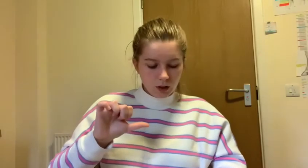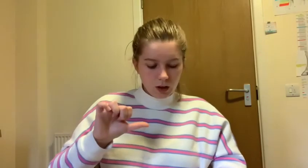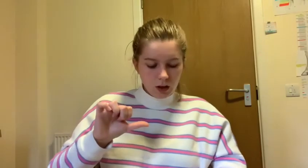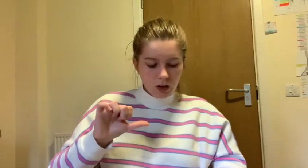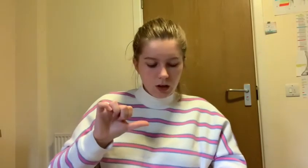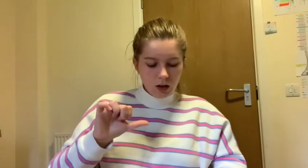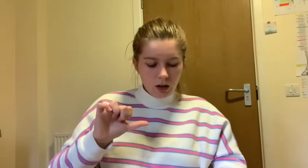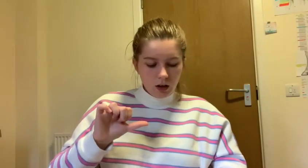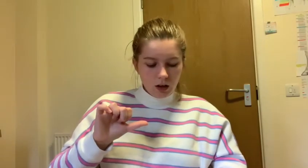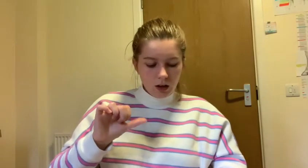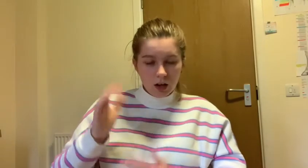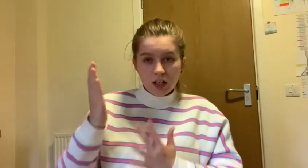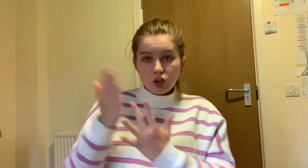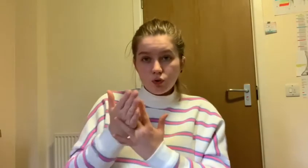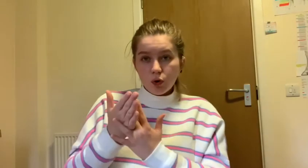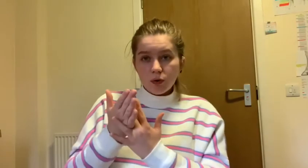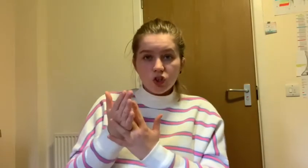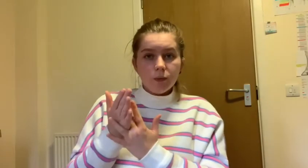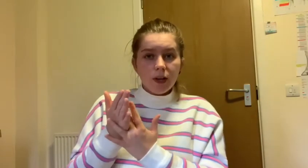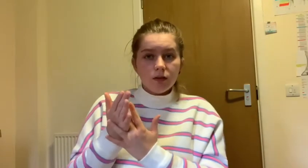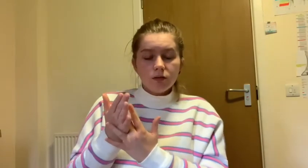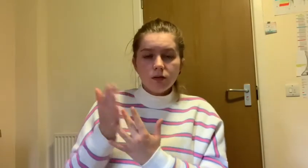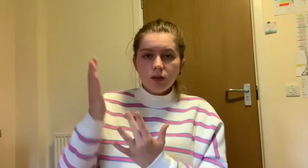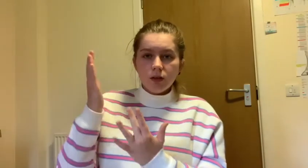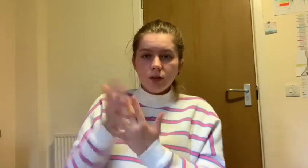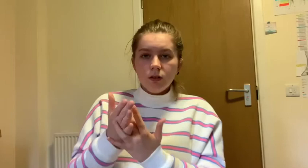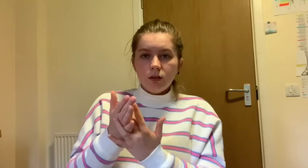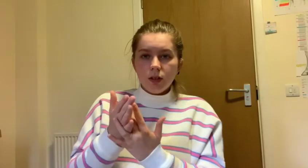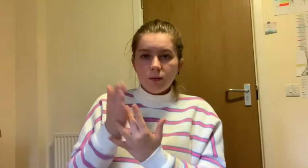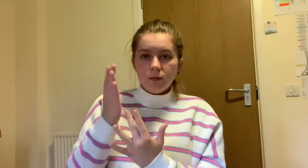"interrupt" chip in.